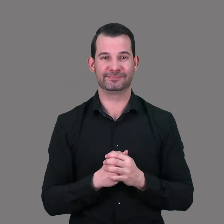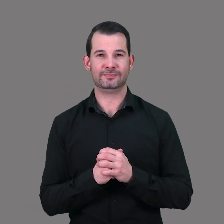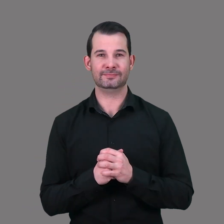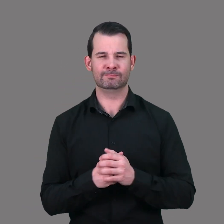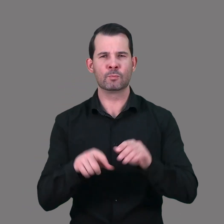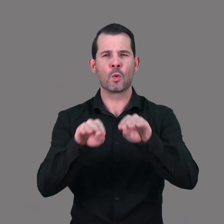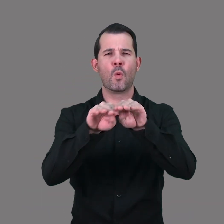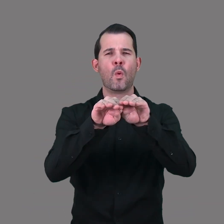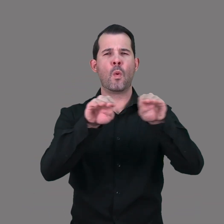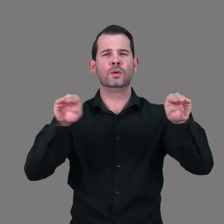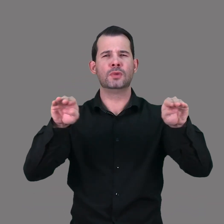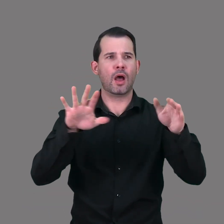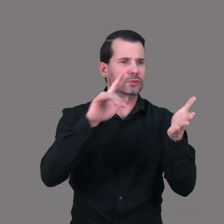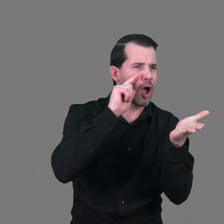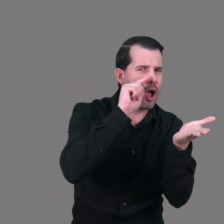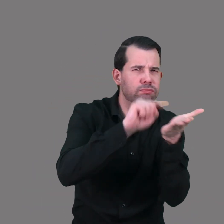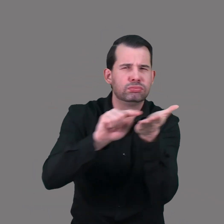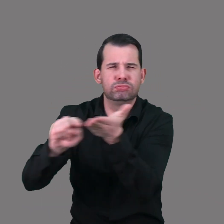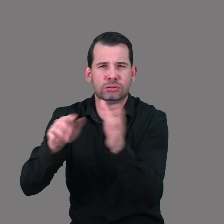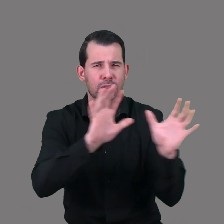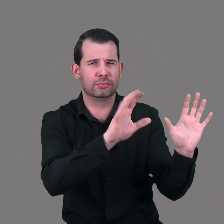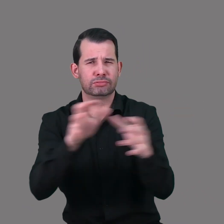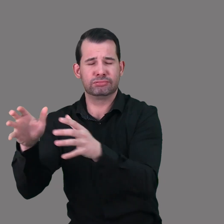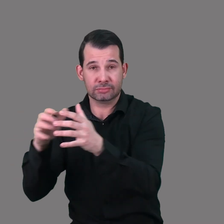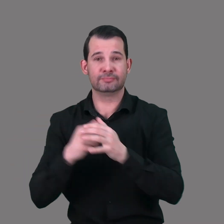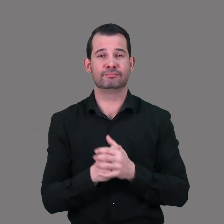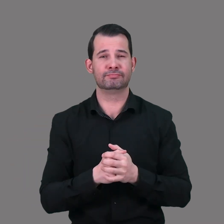Horizontal audits